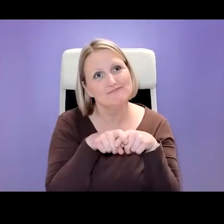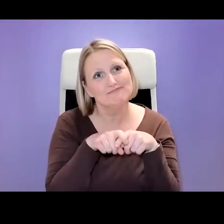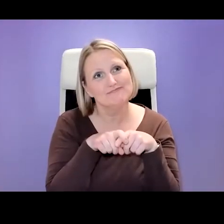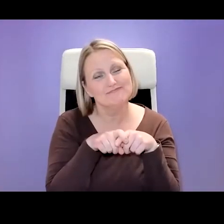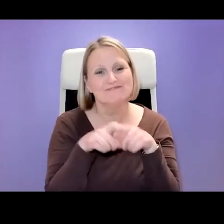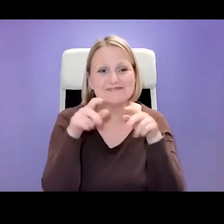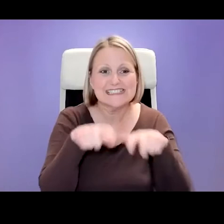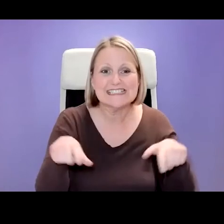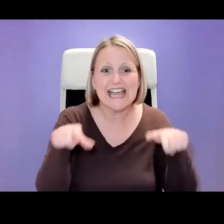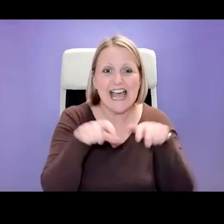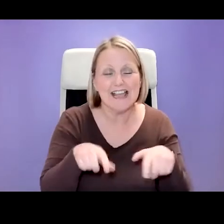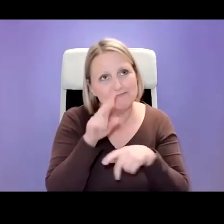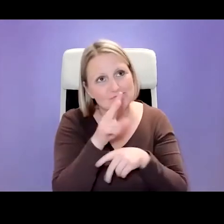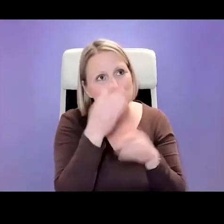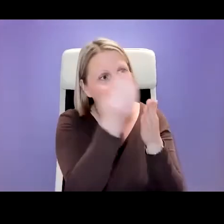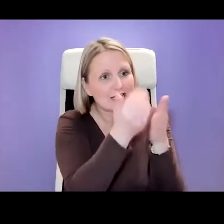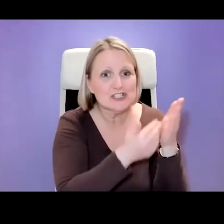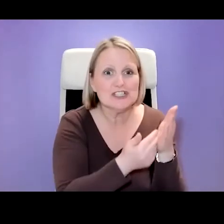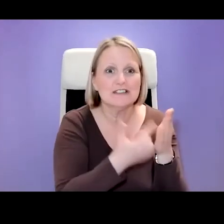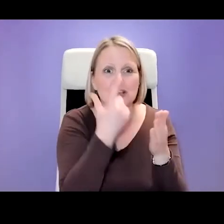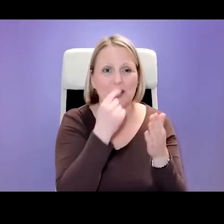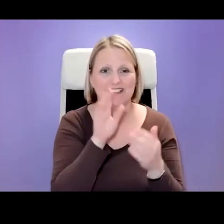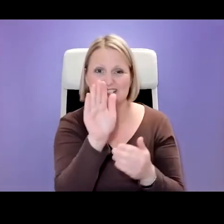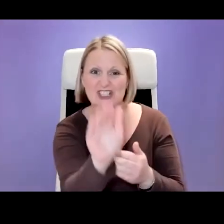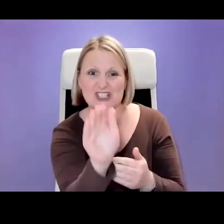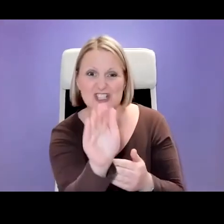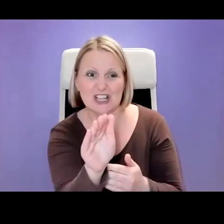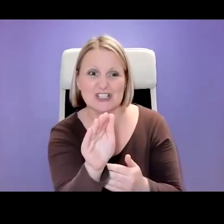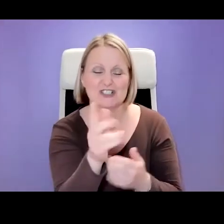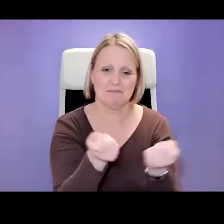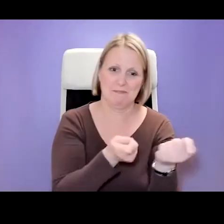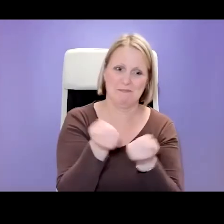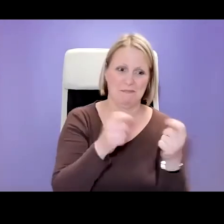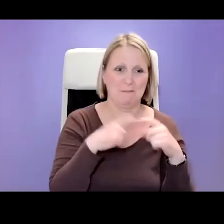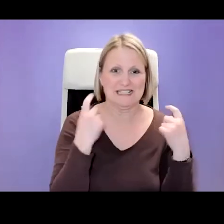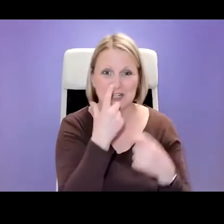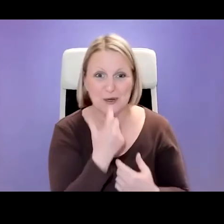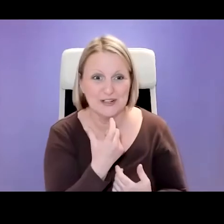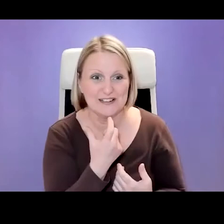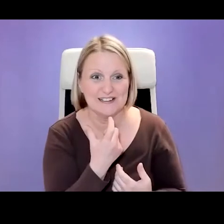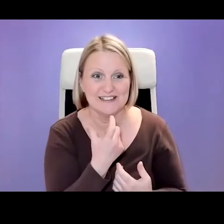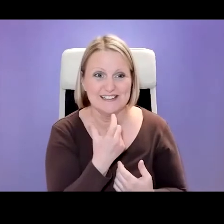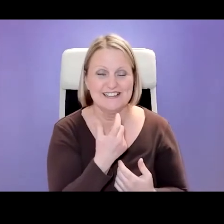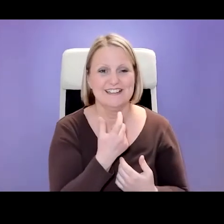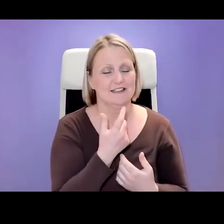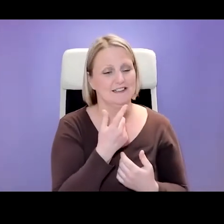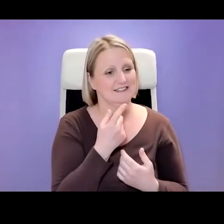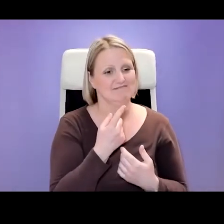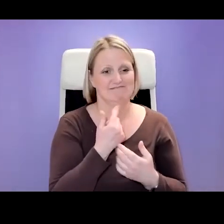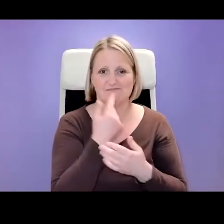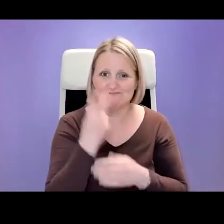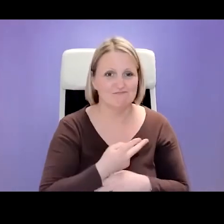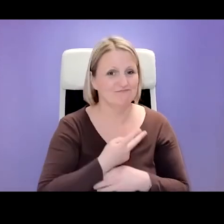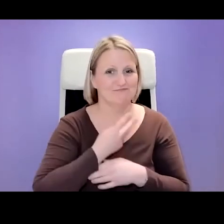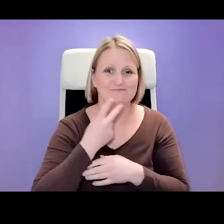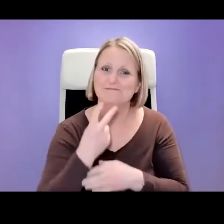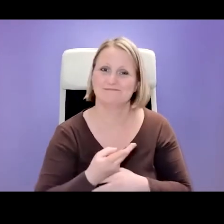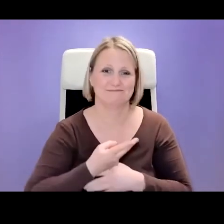the liturgy of the word, within arm's reach of the presiding minister and that habit basically continued from that day forward.